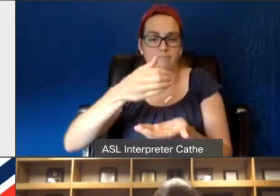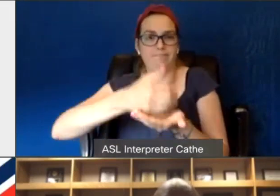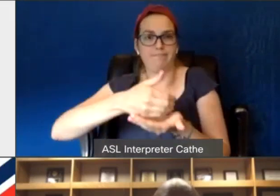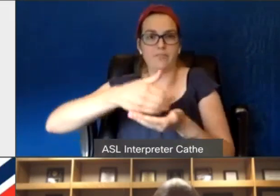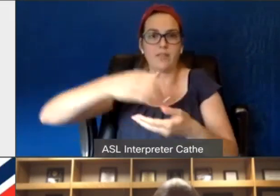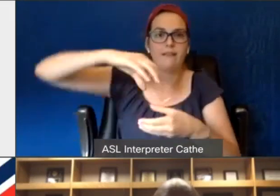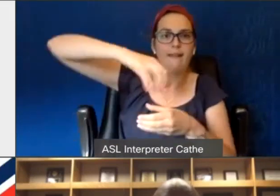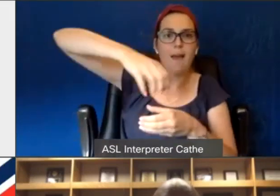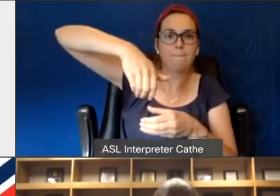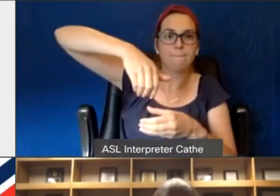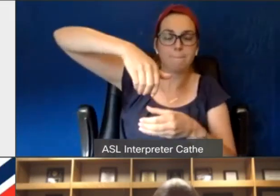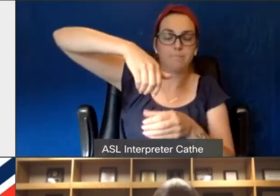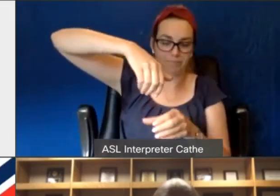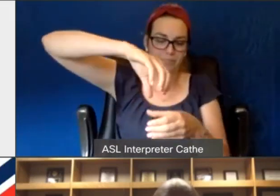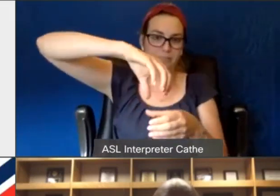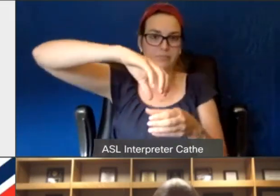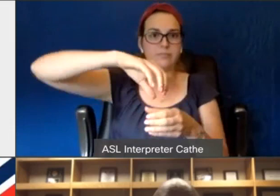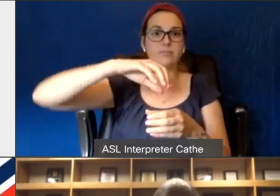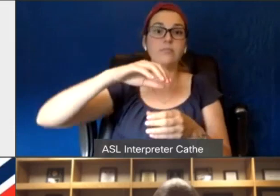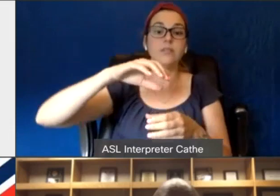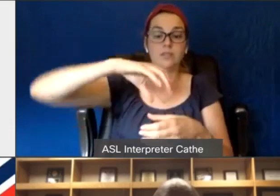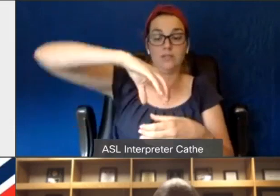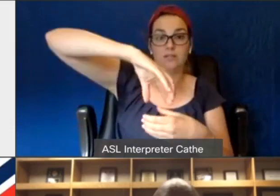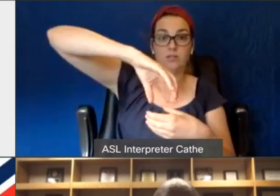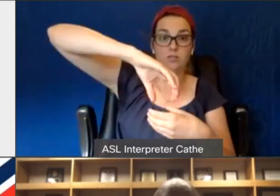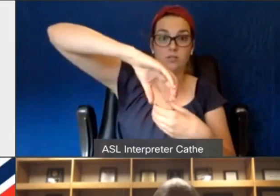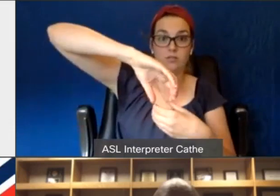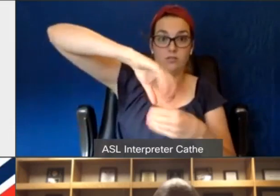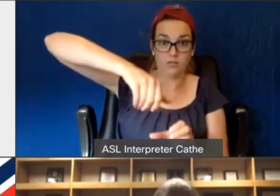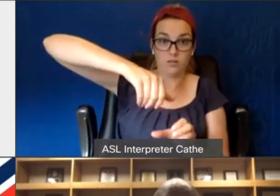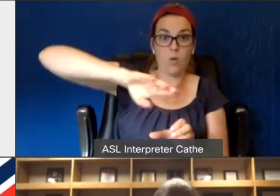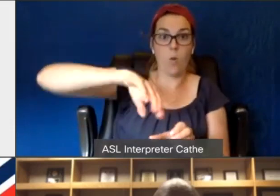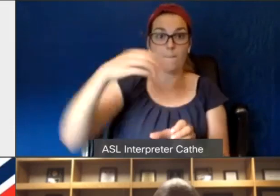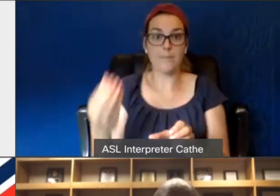when you take off the cap or open the cap, it records the time that the vial was open,